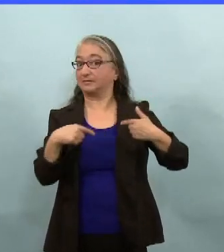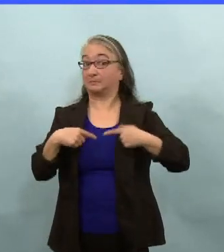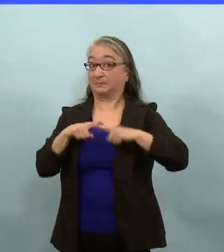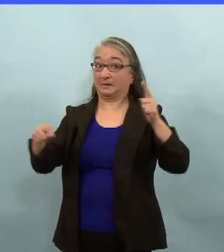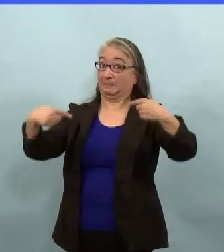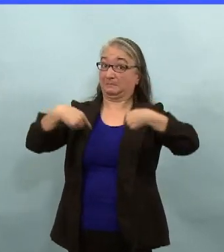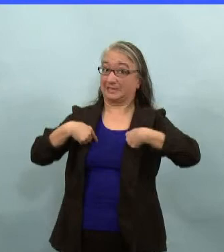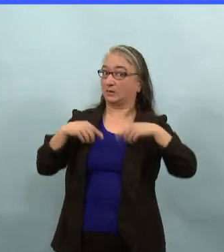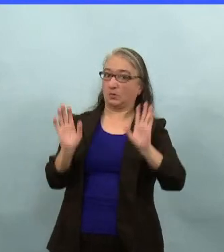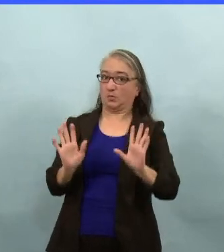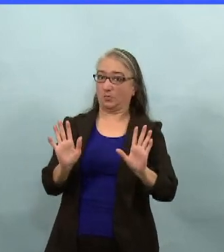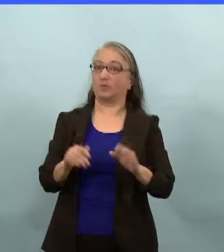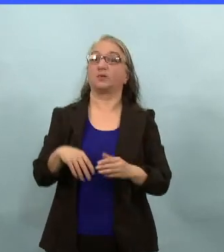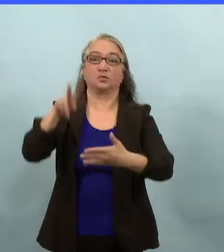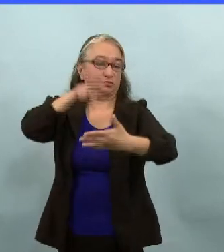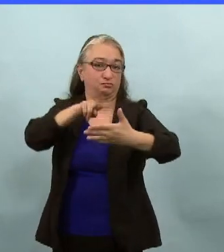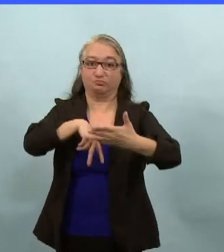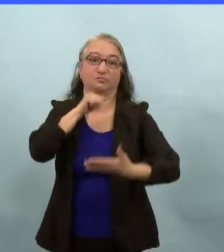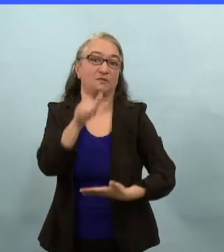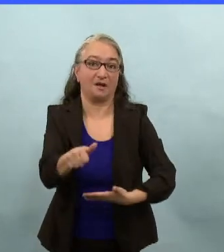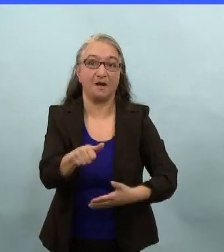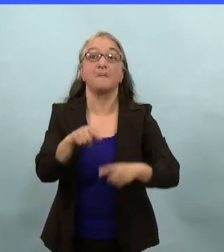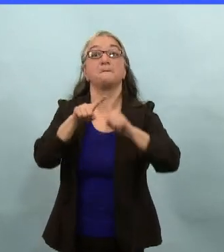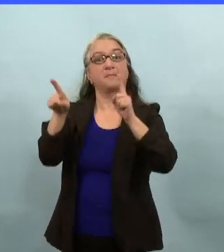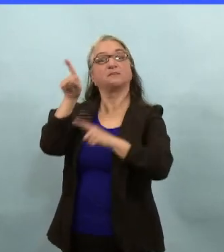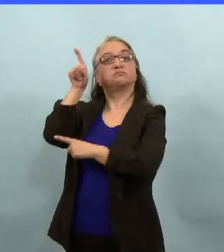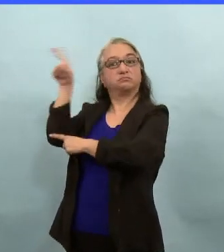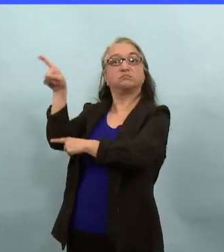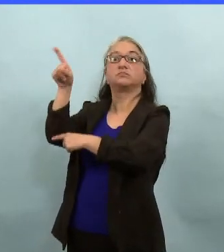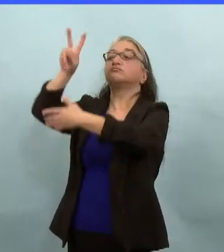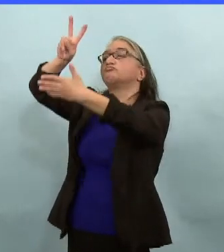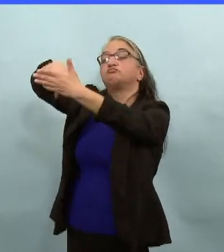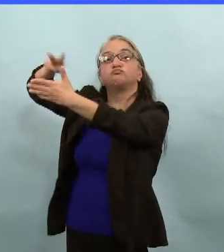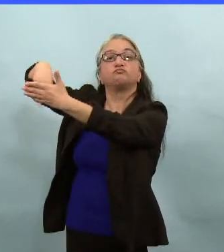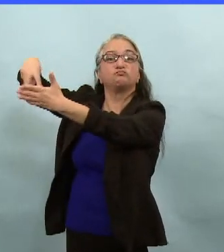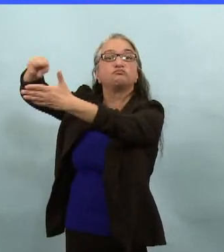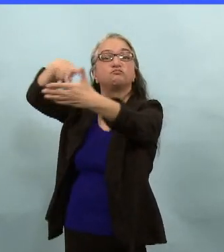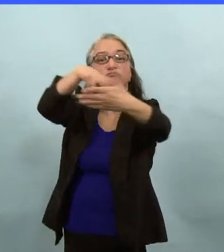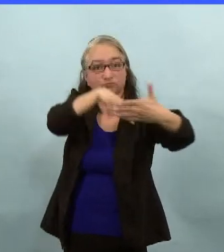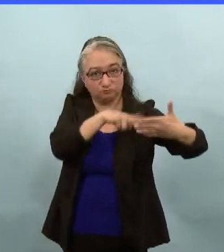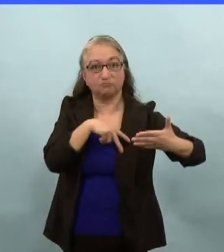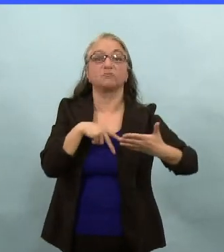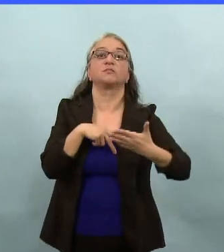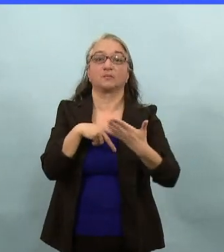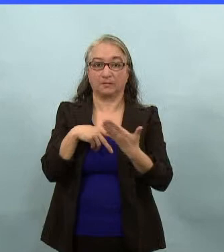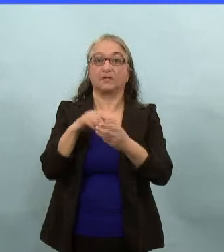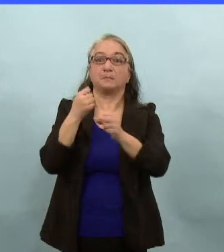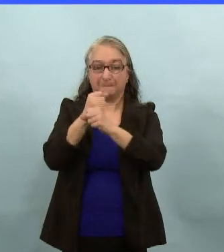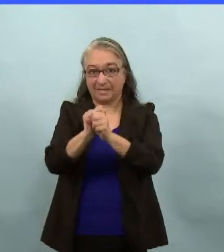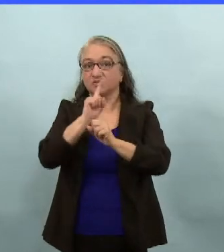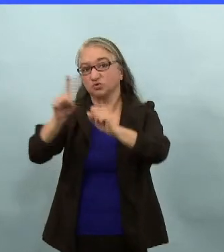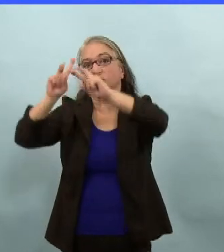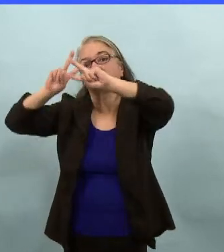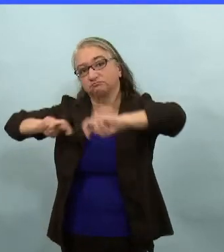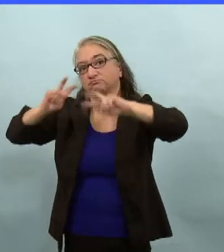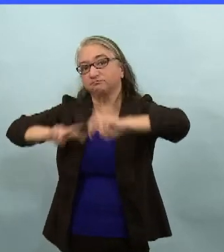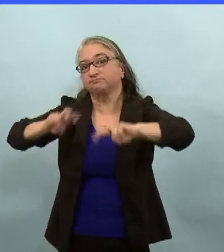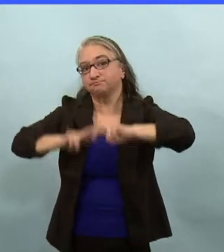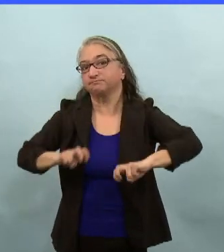very detailed analysis physicians are doing this specialists in the system are doing this it's not